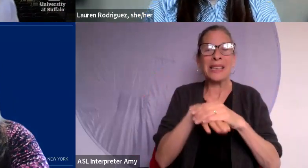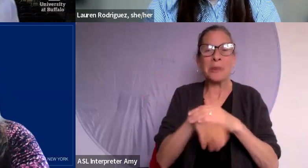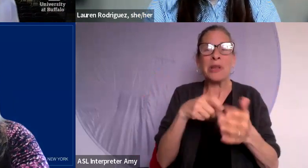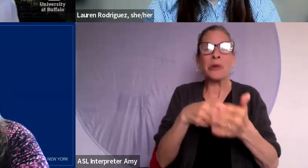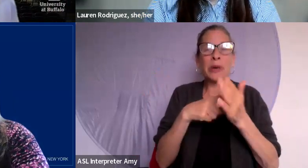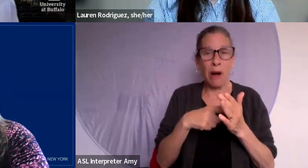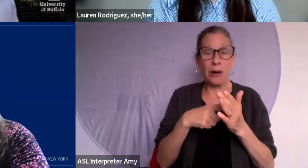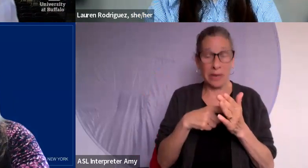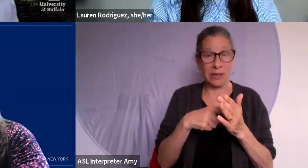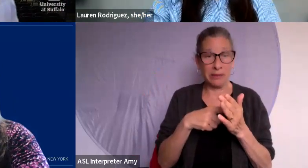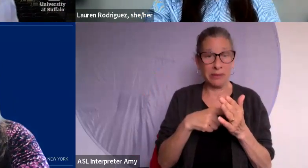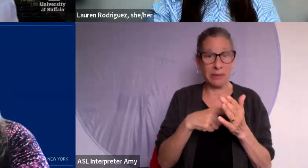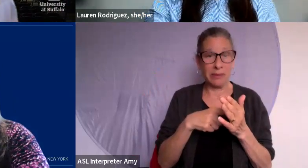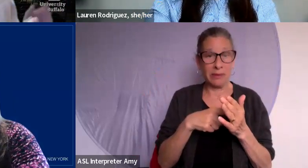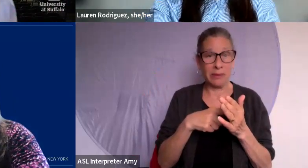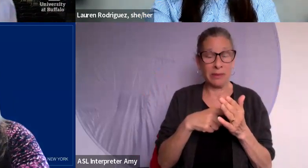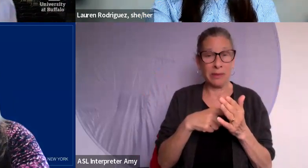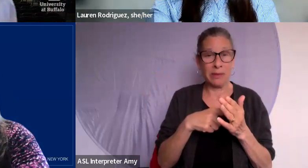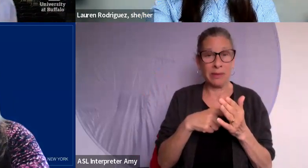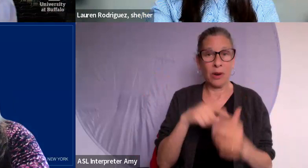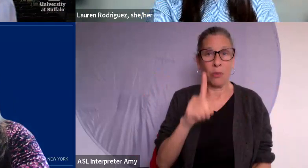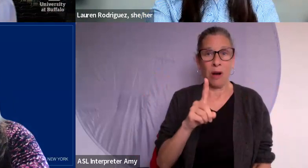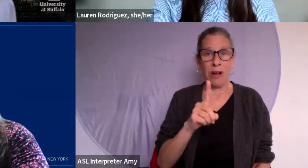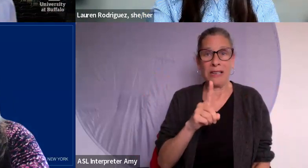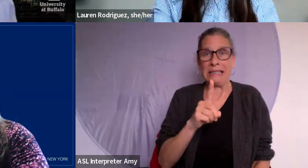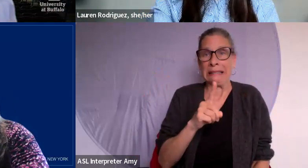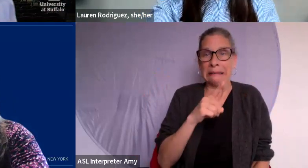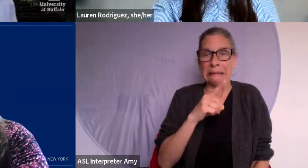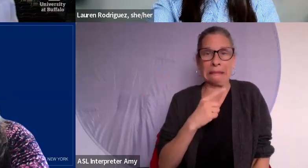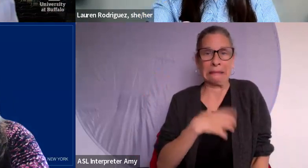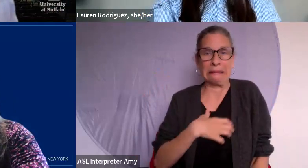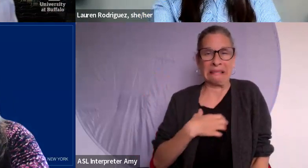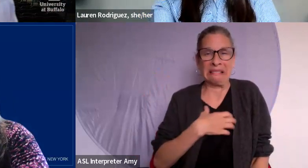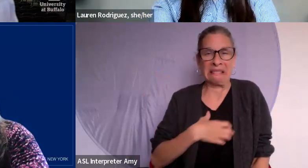One of the dirty little secrets around accessibility is that